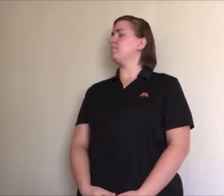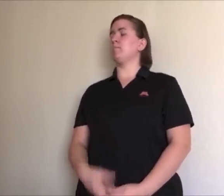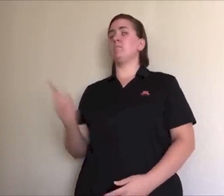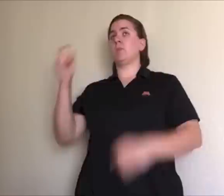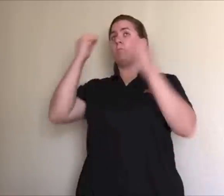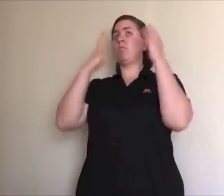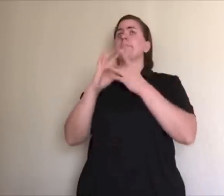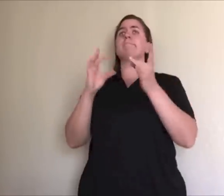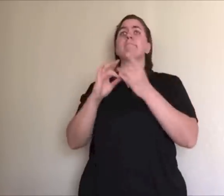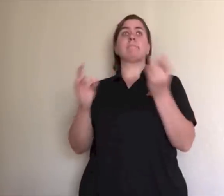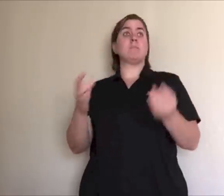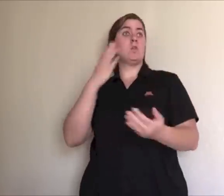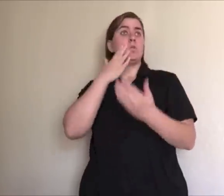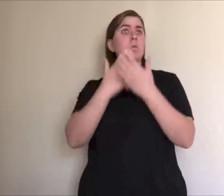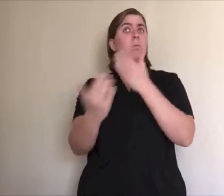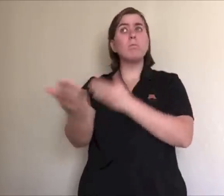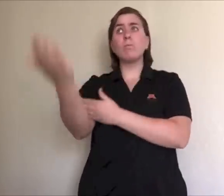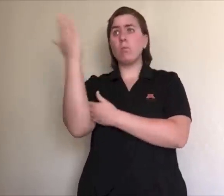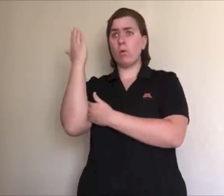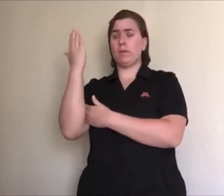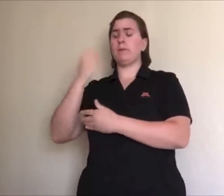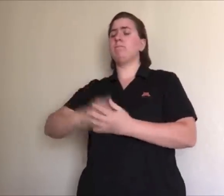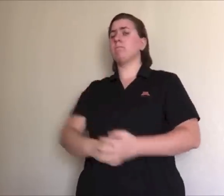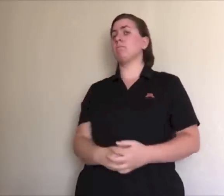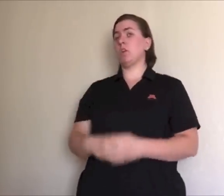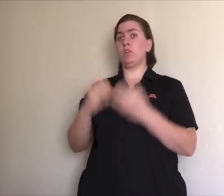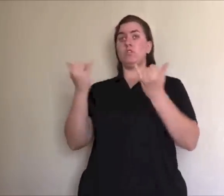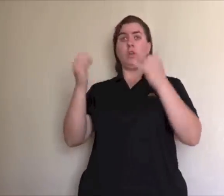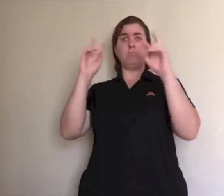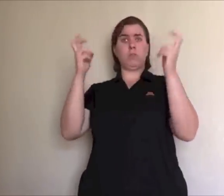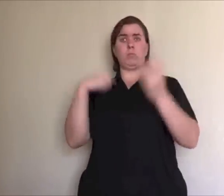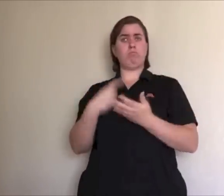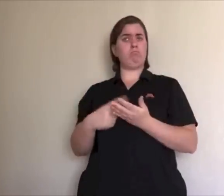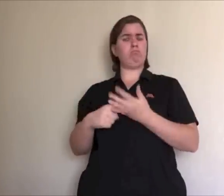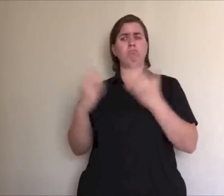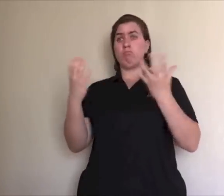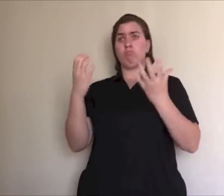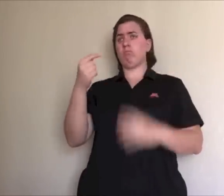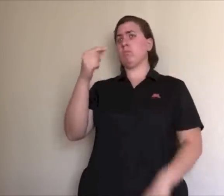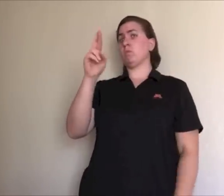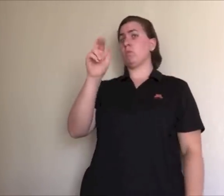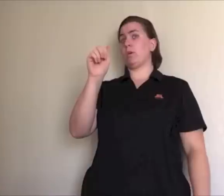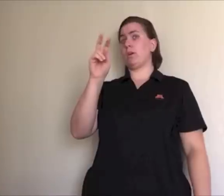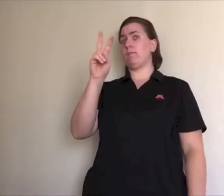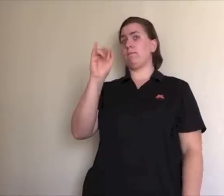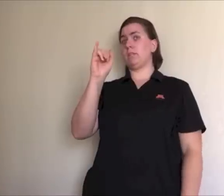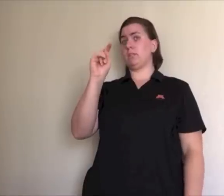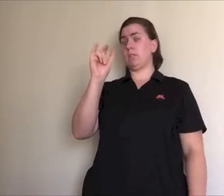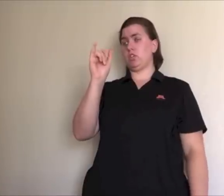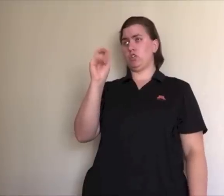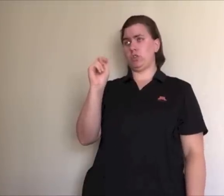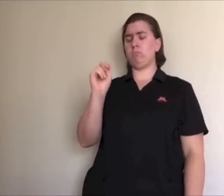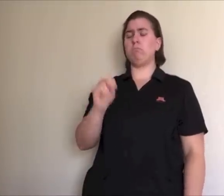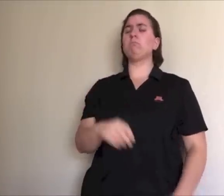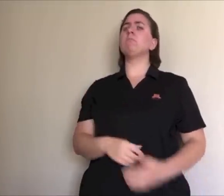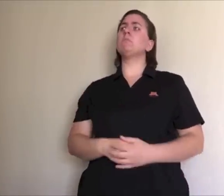Professor: Good morning! Today's lecture will focus on the concept of gravitation.